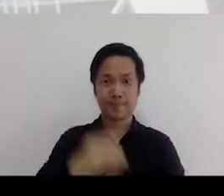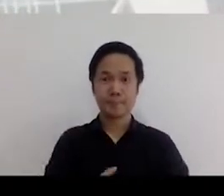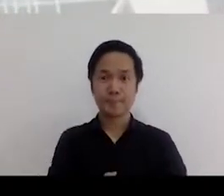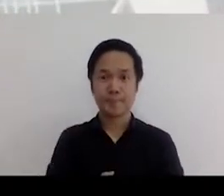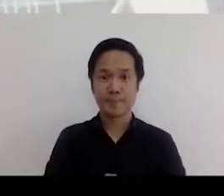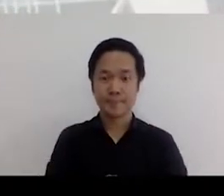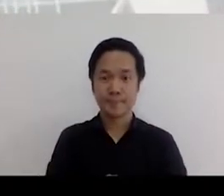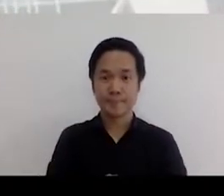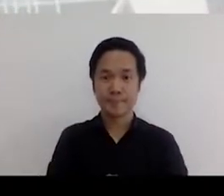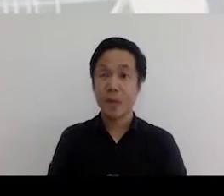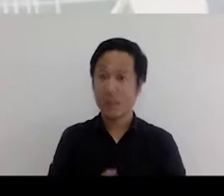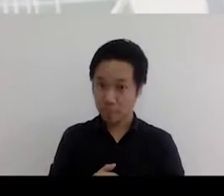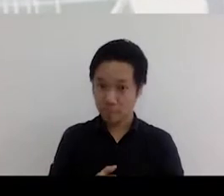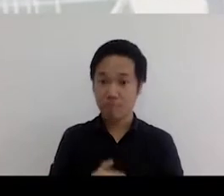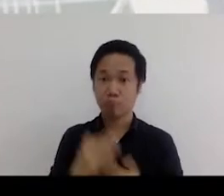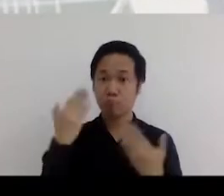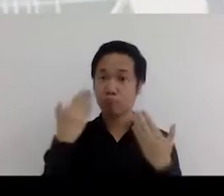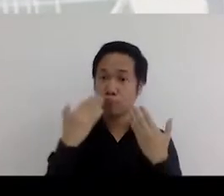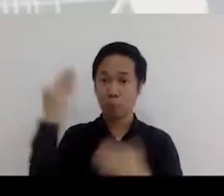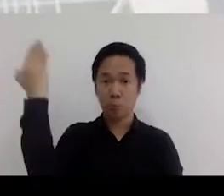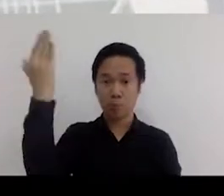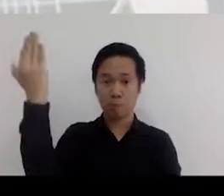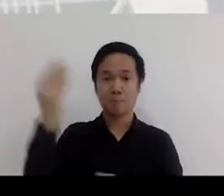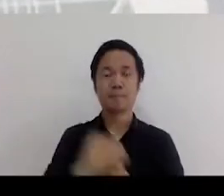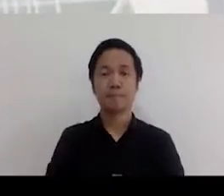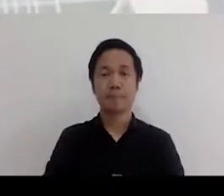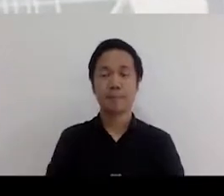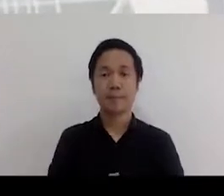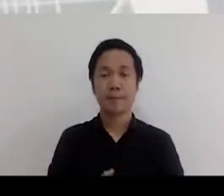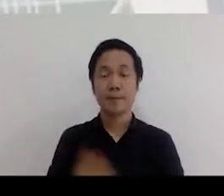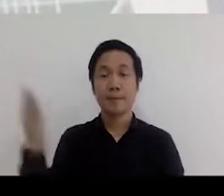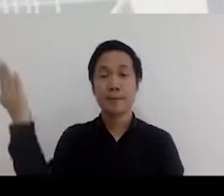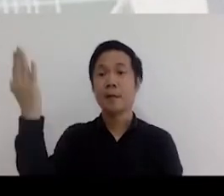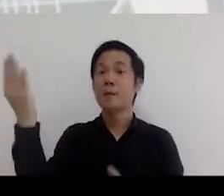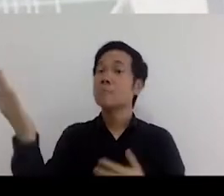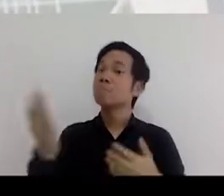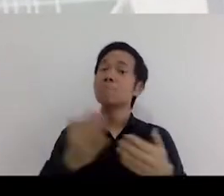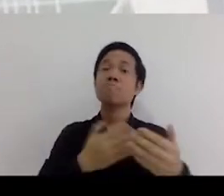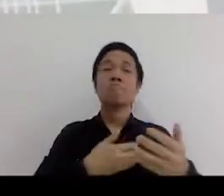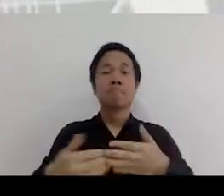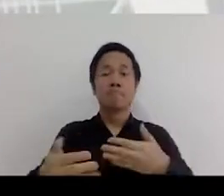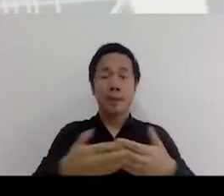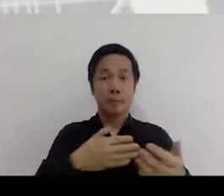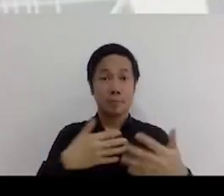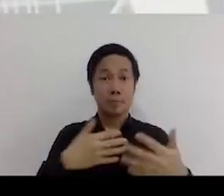we find, persons with disabilities have to be at the heart of those solutions, in defining those very solutions,